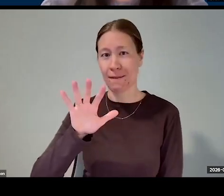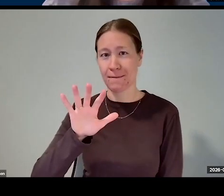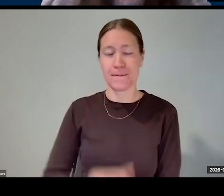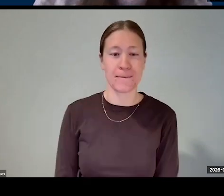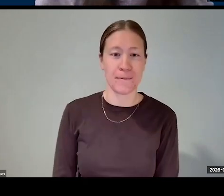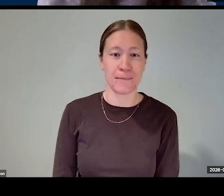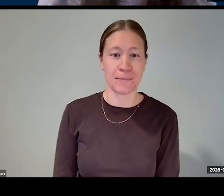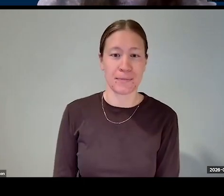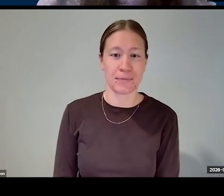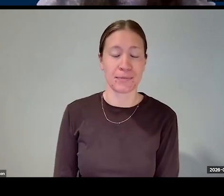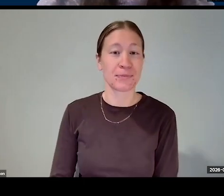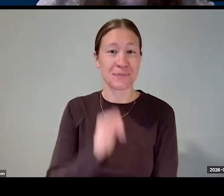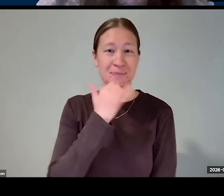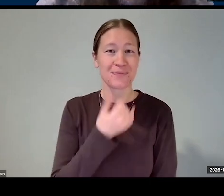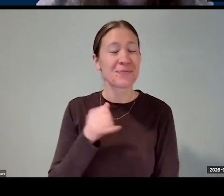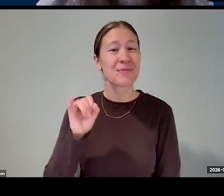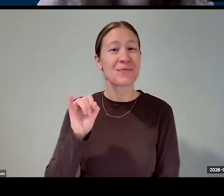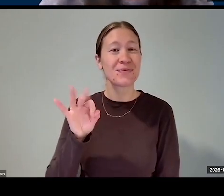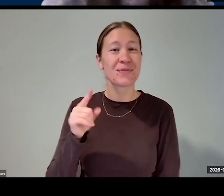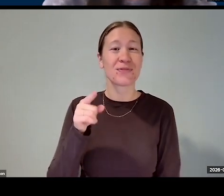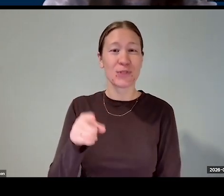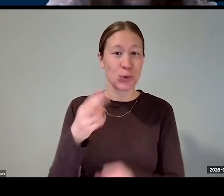If you are oops, using a background image,